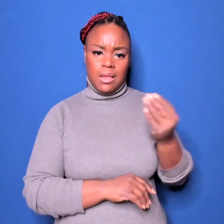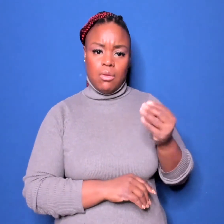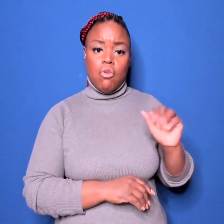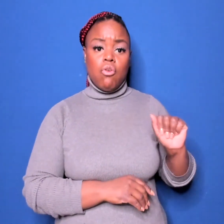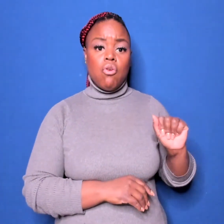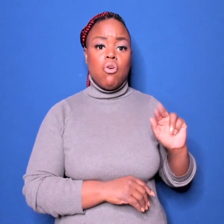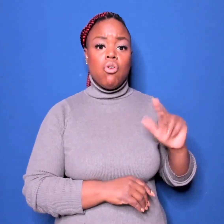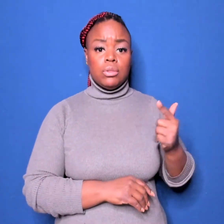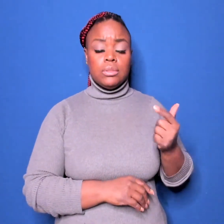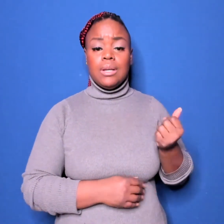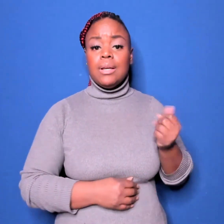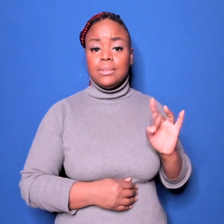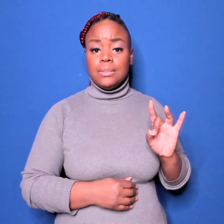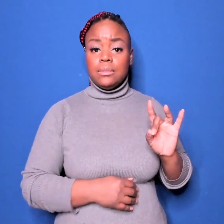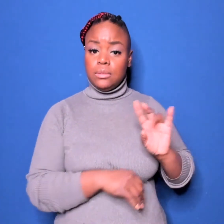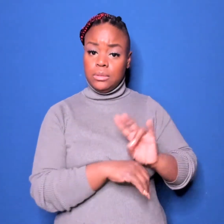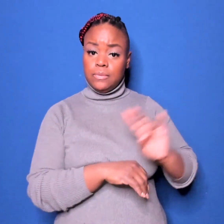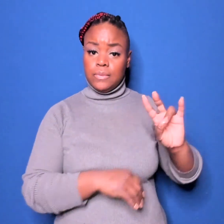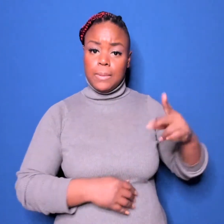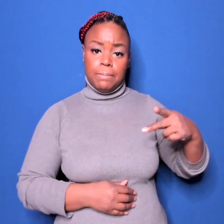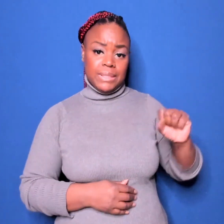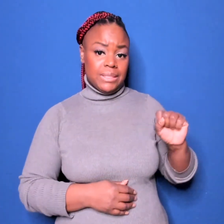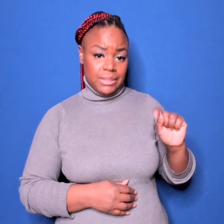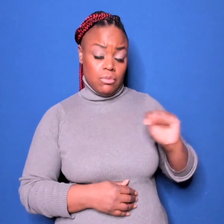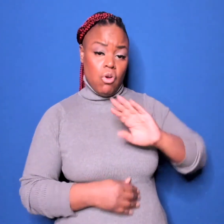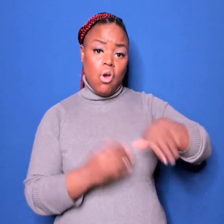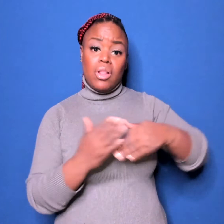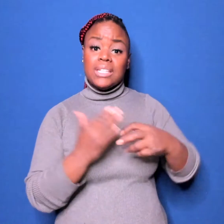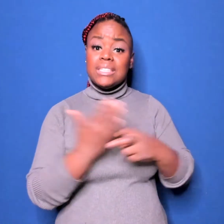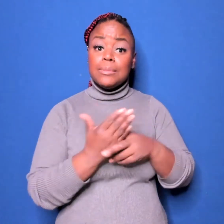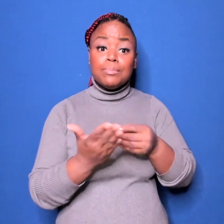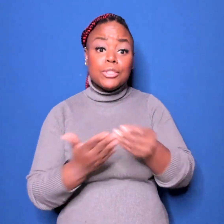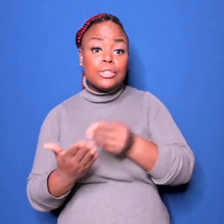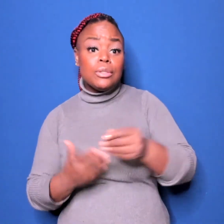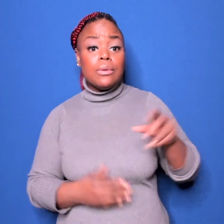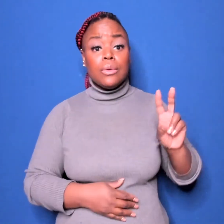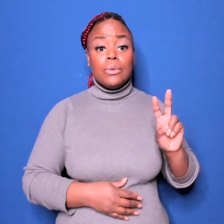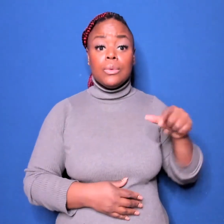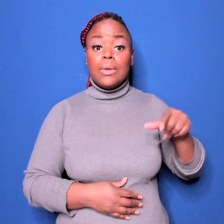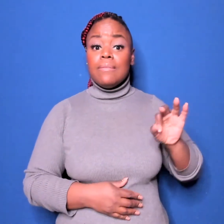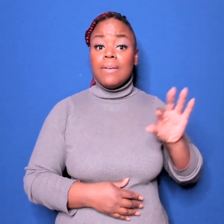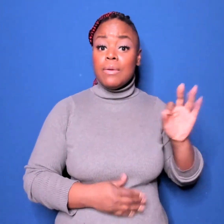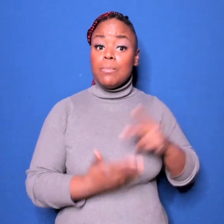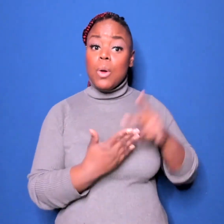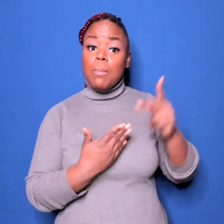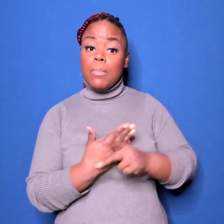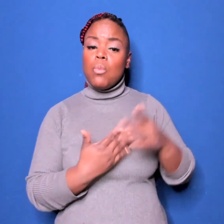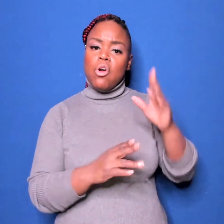We will be screening it at an alternate location in Vancouver on Monday, August 18th at 7pm PST. All tickets purchased for the VQFF program